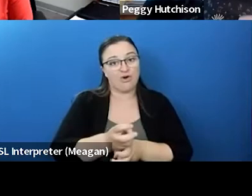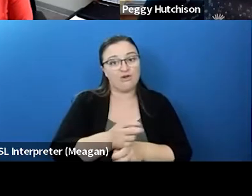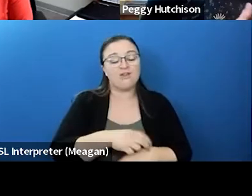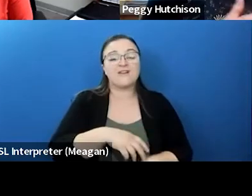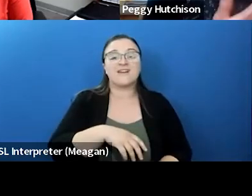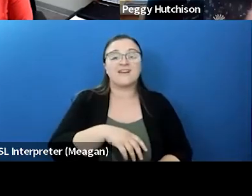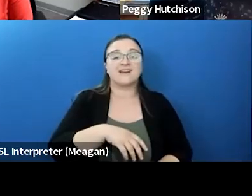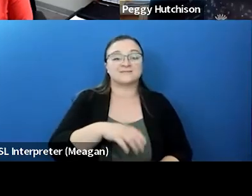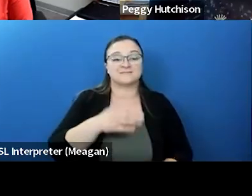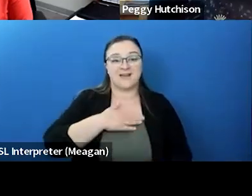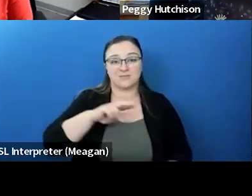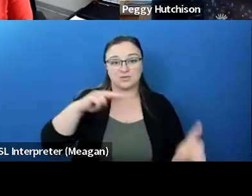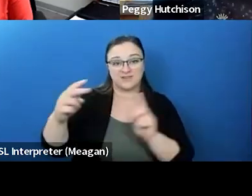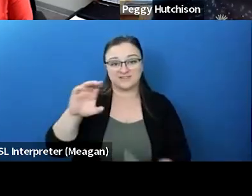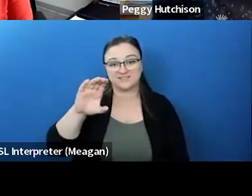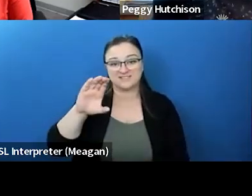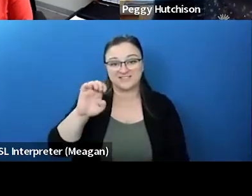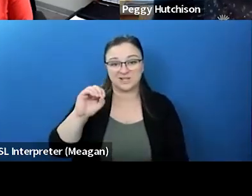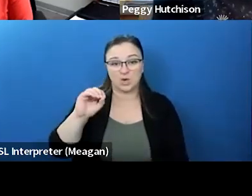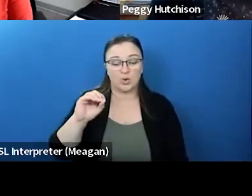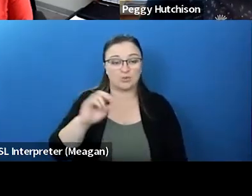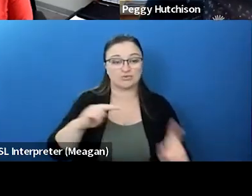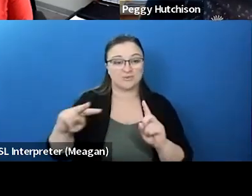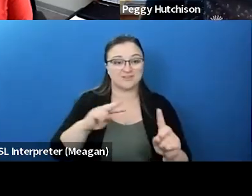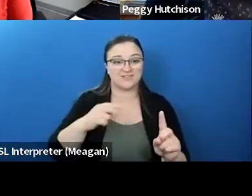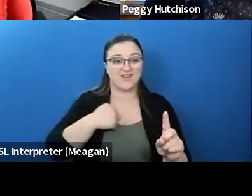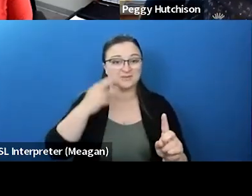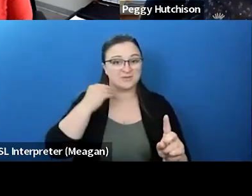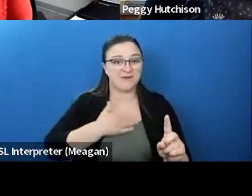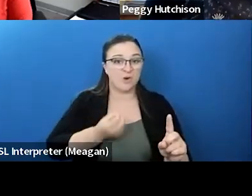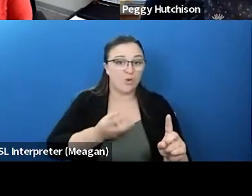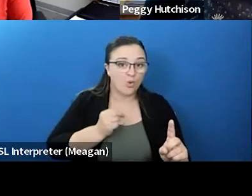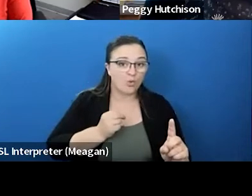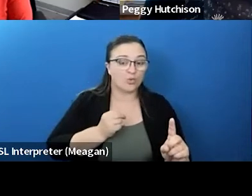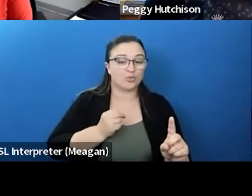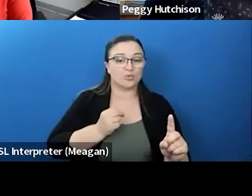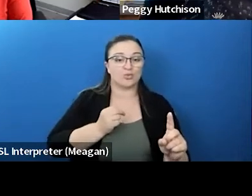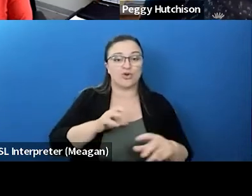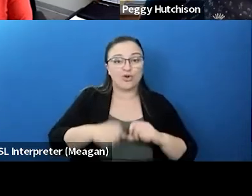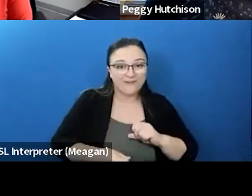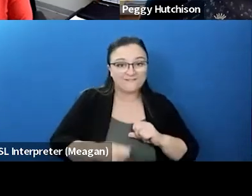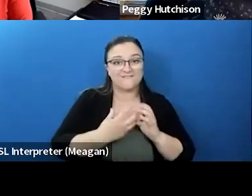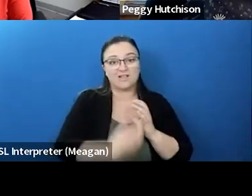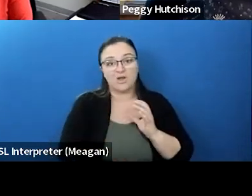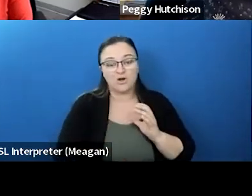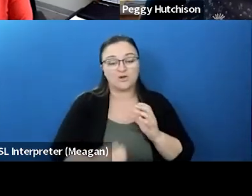I also experiencing my own grief and loss and what that taught me in an unexpected one,